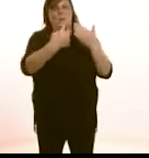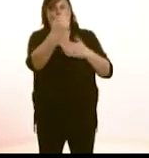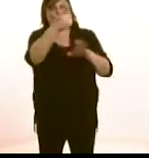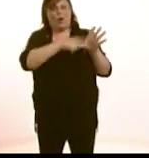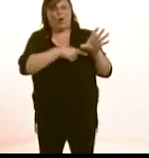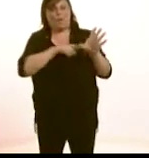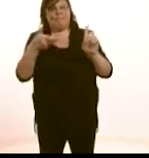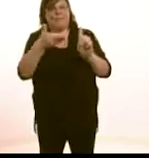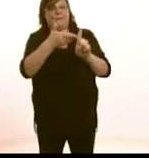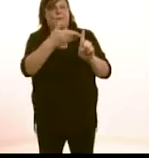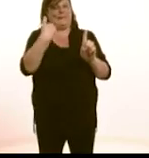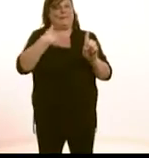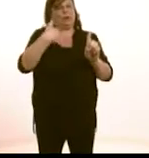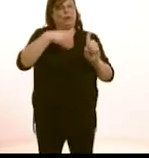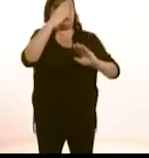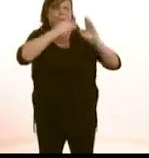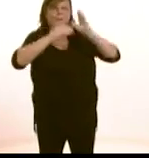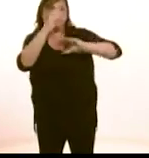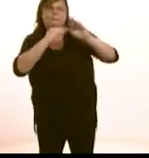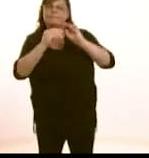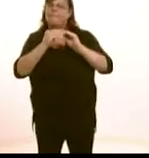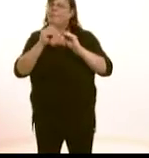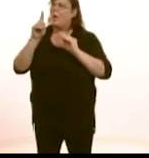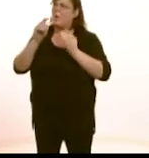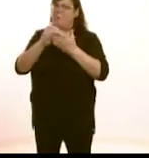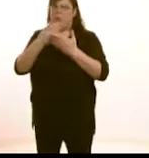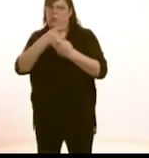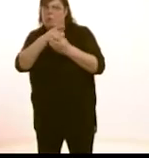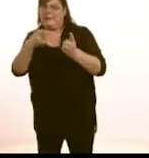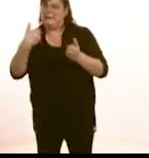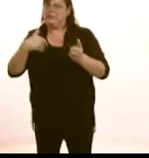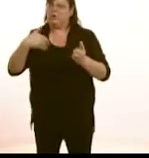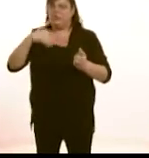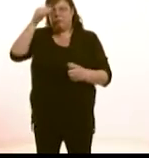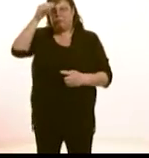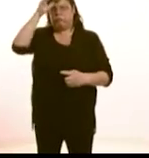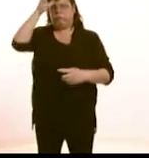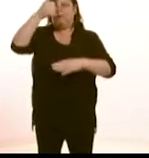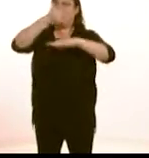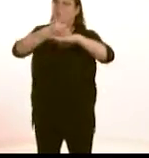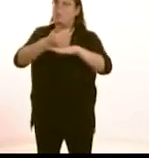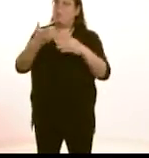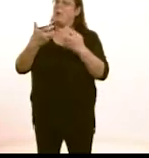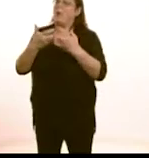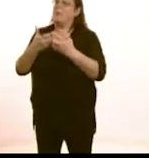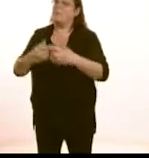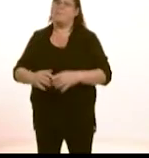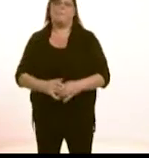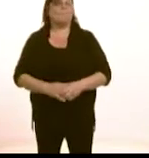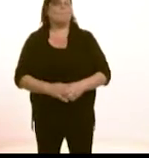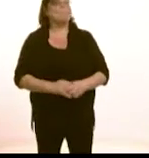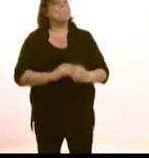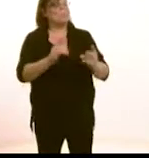do you intend to ensure that they are armed to use these new frameworks to their full extent? Carwyn Jones: Well, two things.